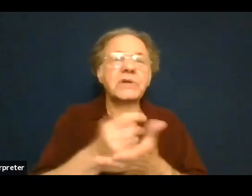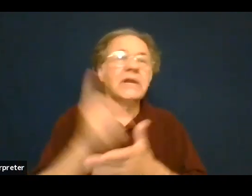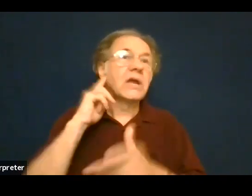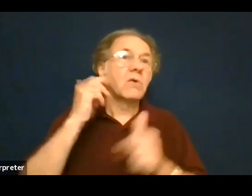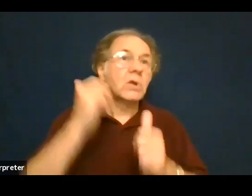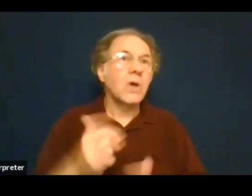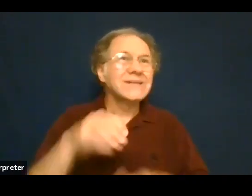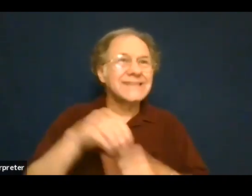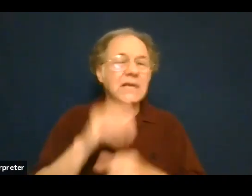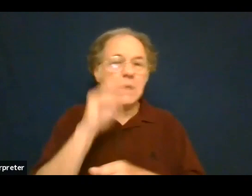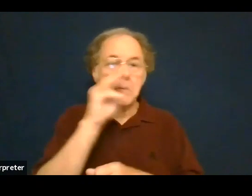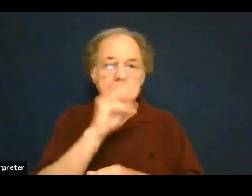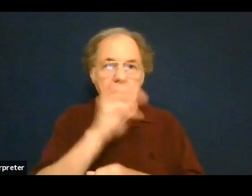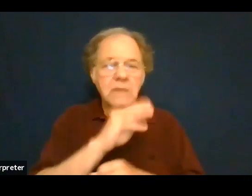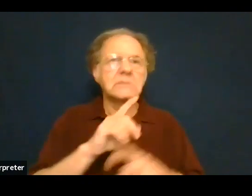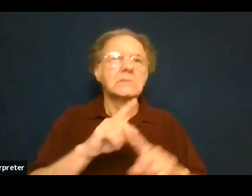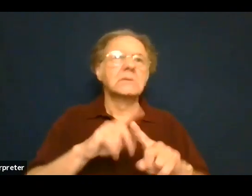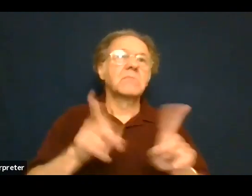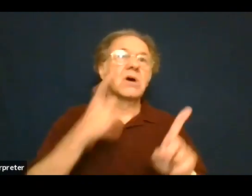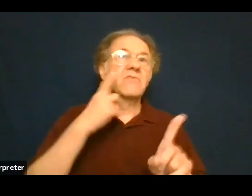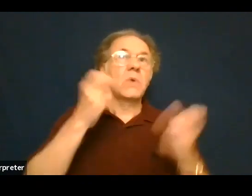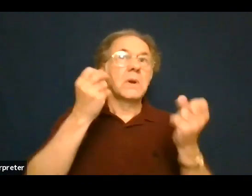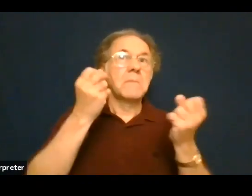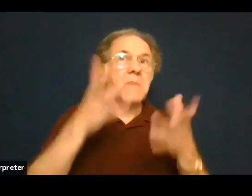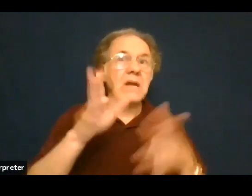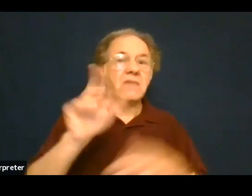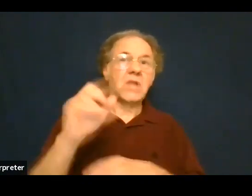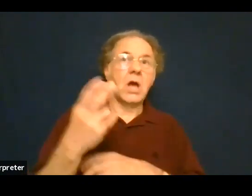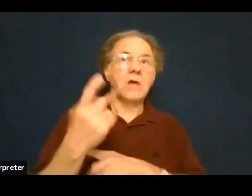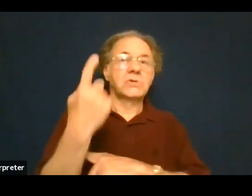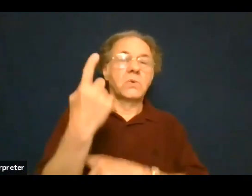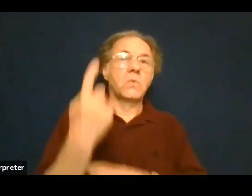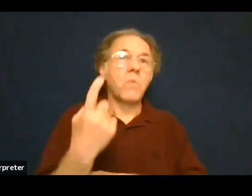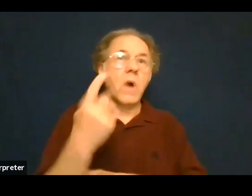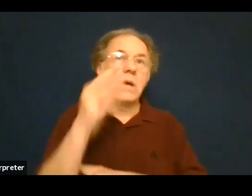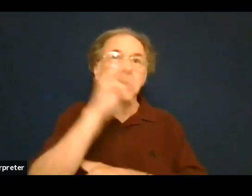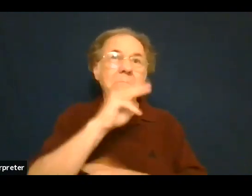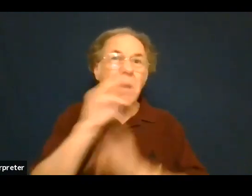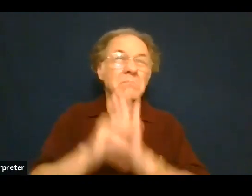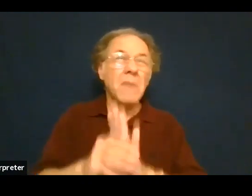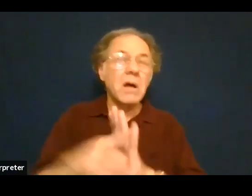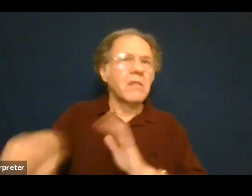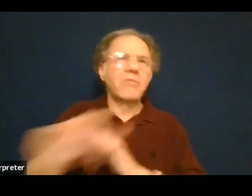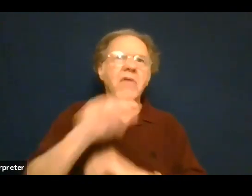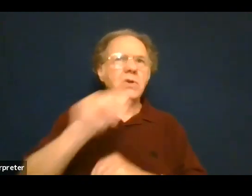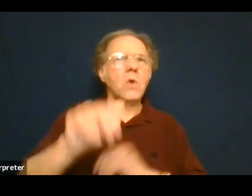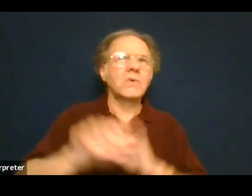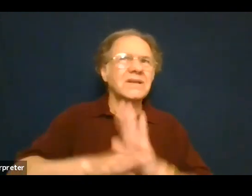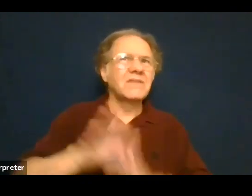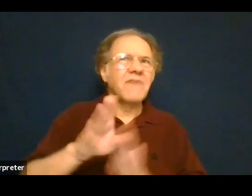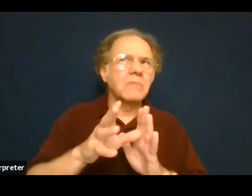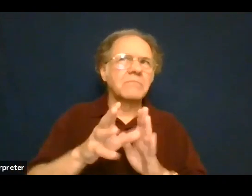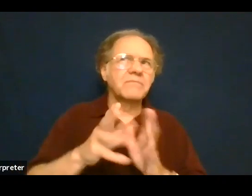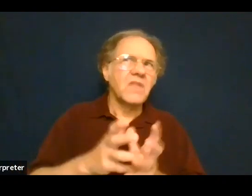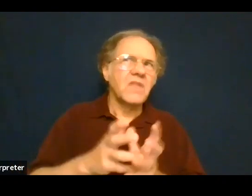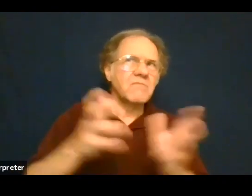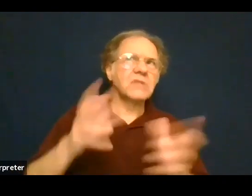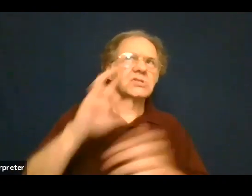But for many of the Usher 1 mouse models, they really don't develop very much retinal deficiency,